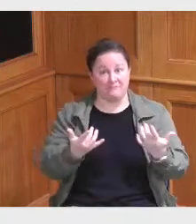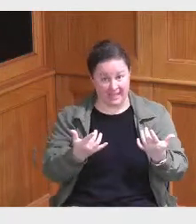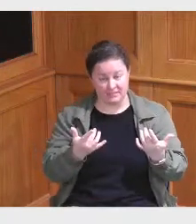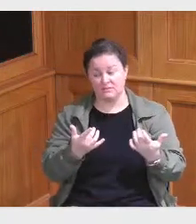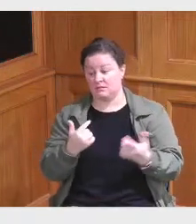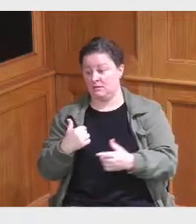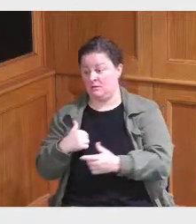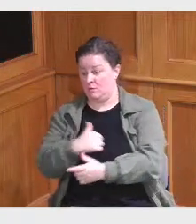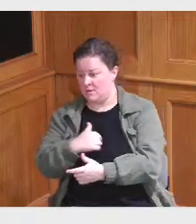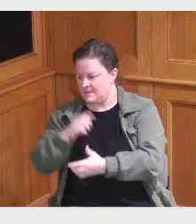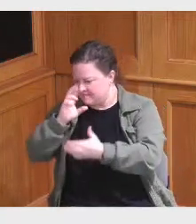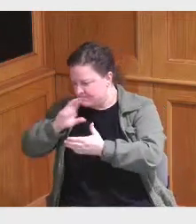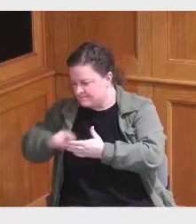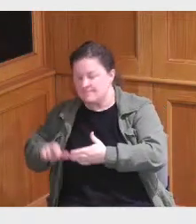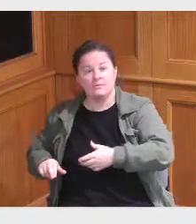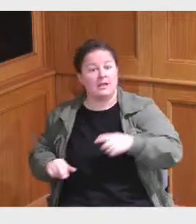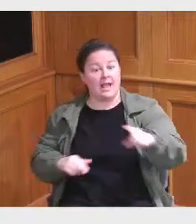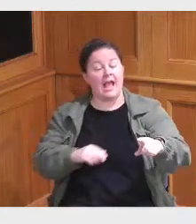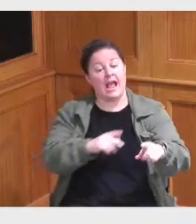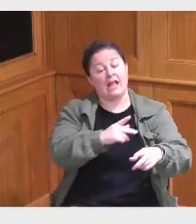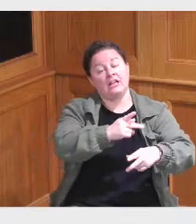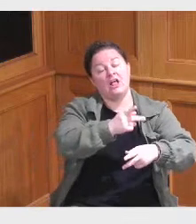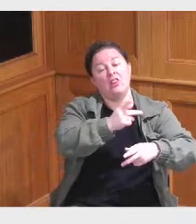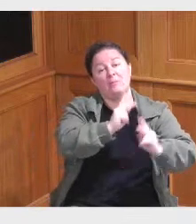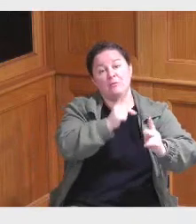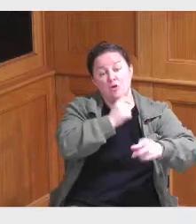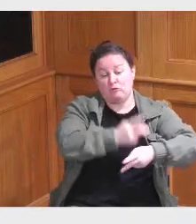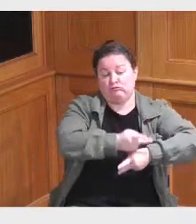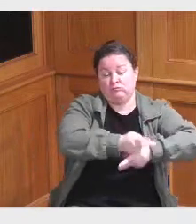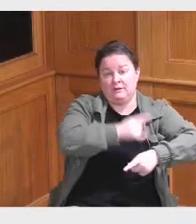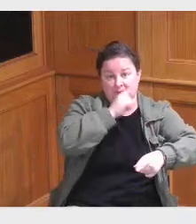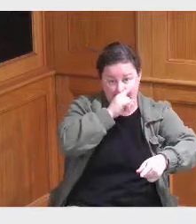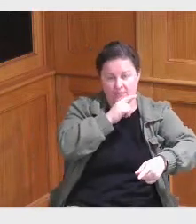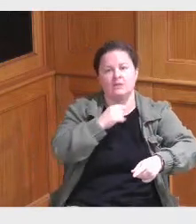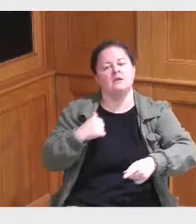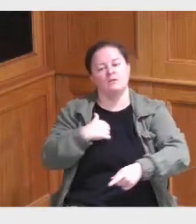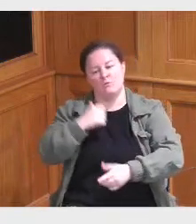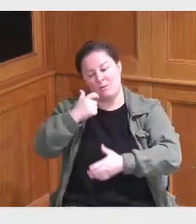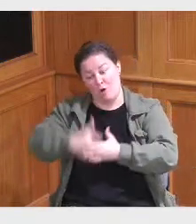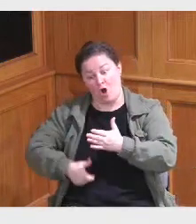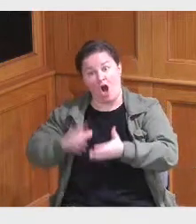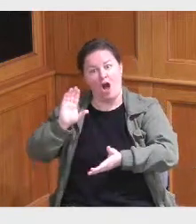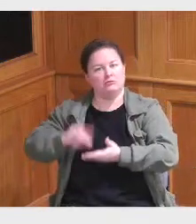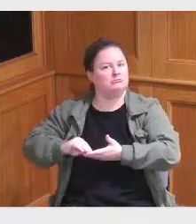who is completing the form and the cost of tickets or normal is covered by our agency